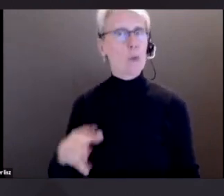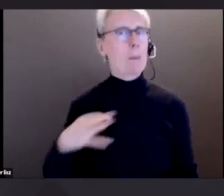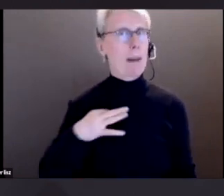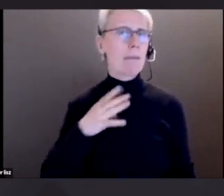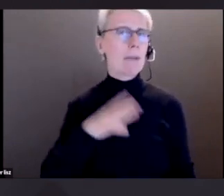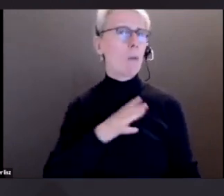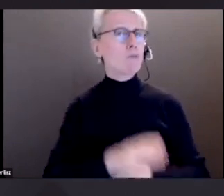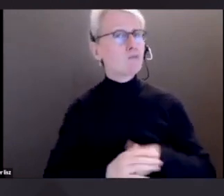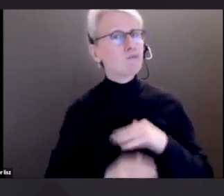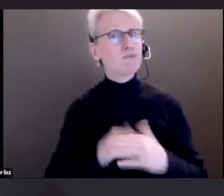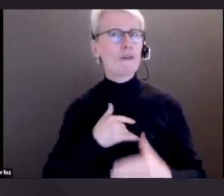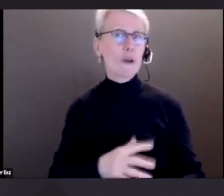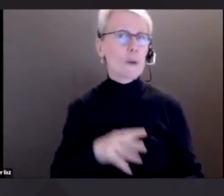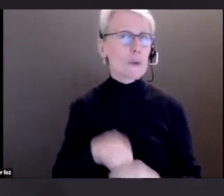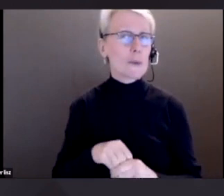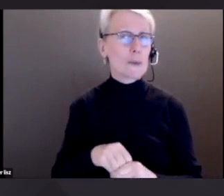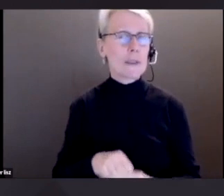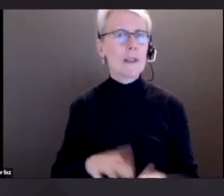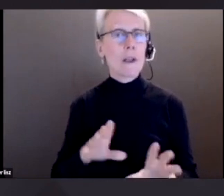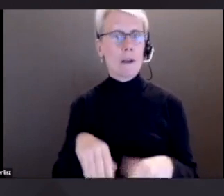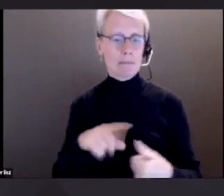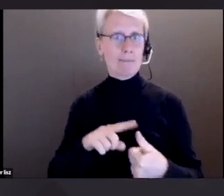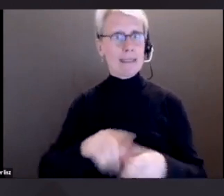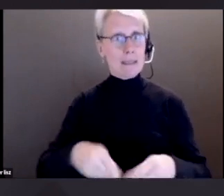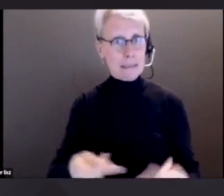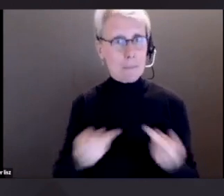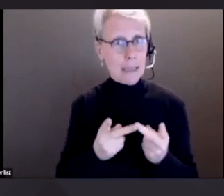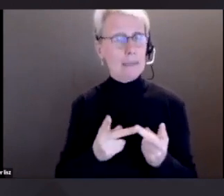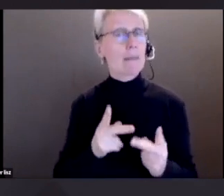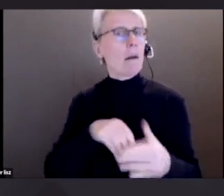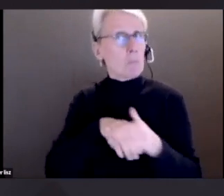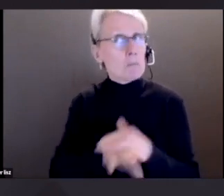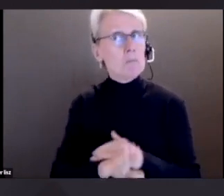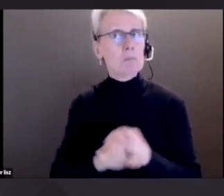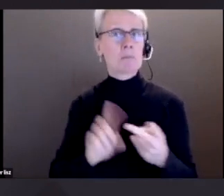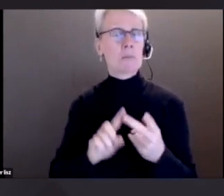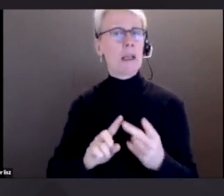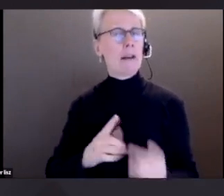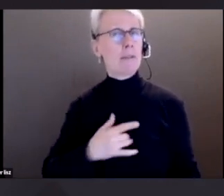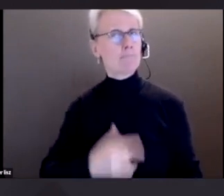and show up at their best also improves your chances of hiring the right candidate for the right job.